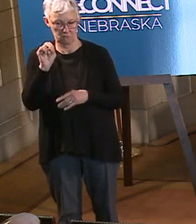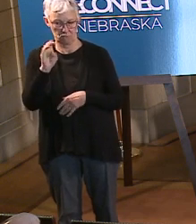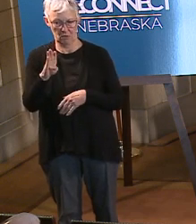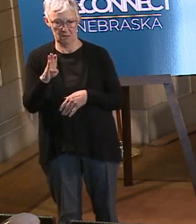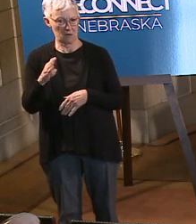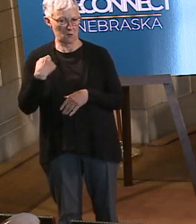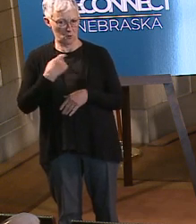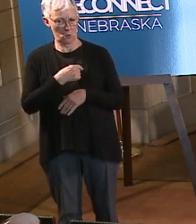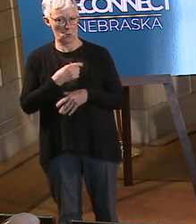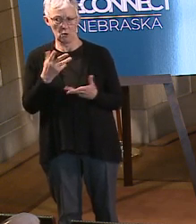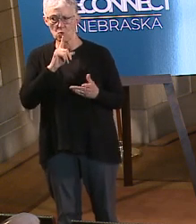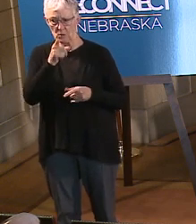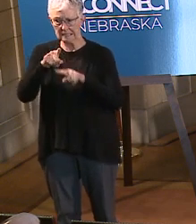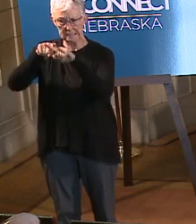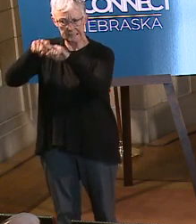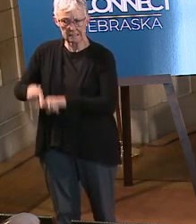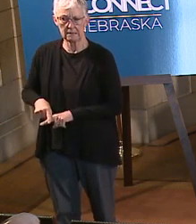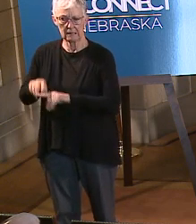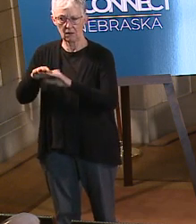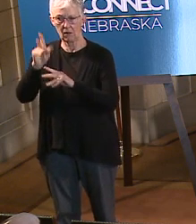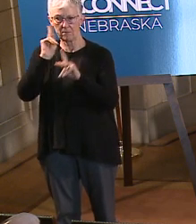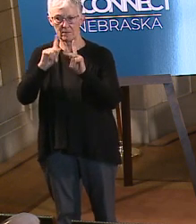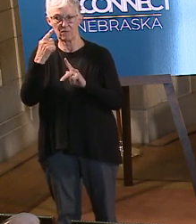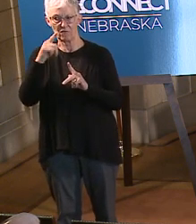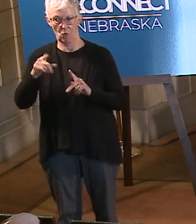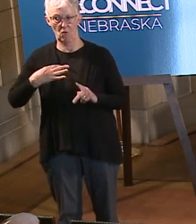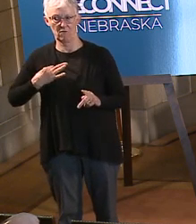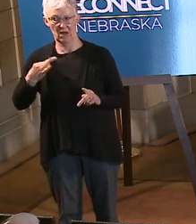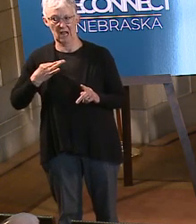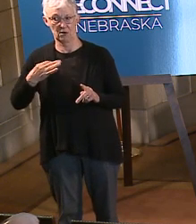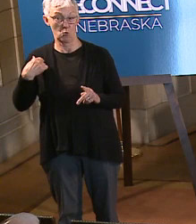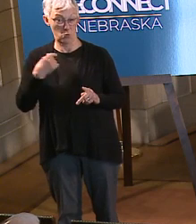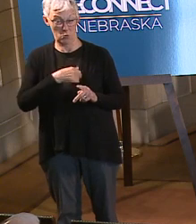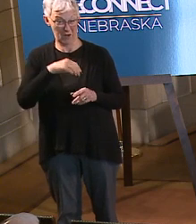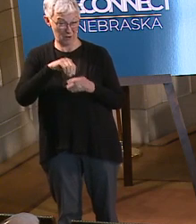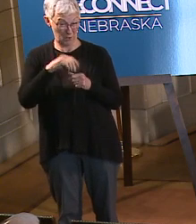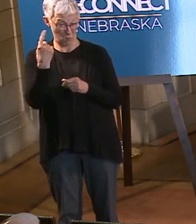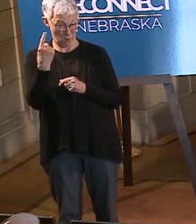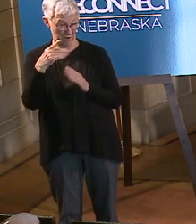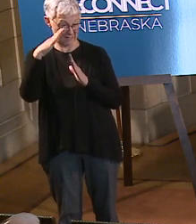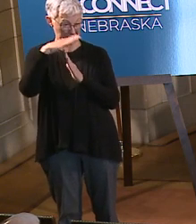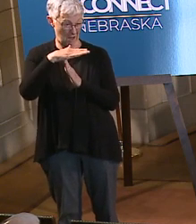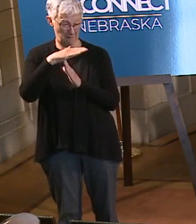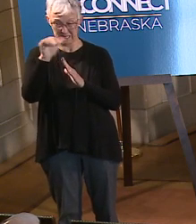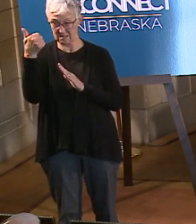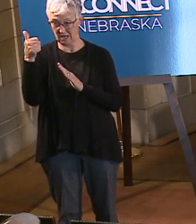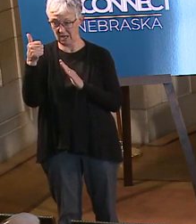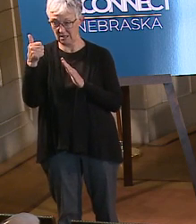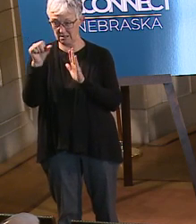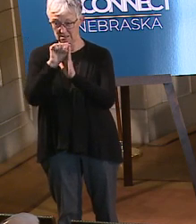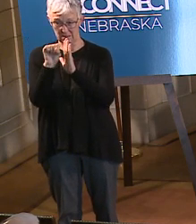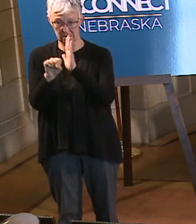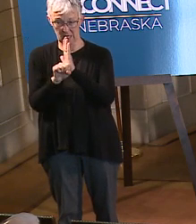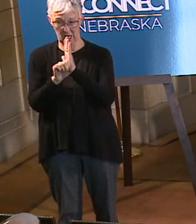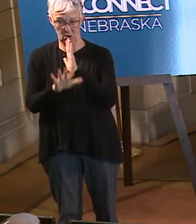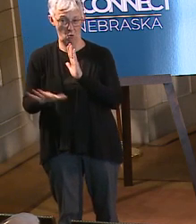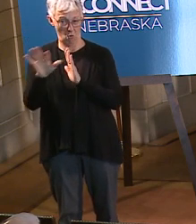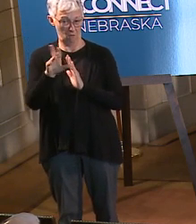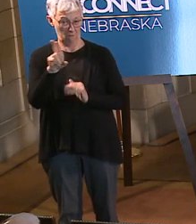VOLUNTEER ACTIVITIES. WE HAVE A LONG HISTORY OF VOLUNTEERISM IN NEBRASKA, TO THE